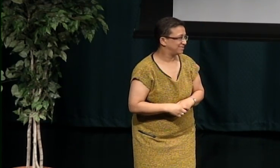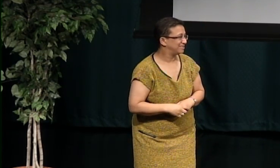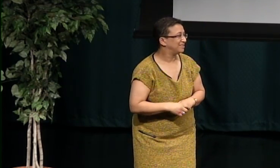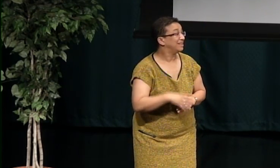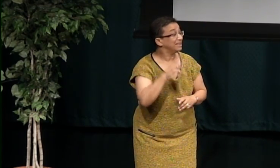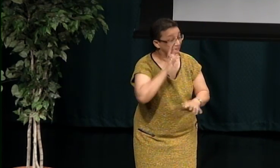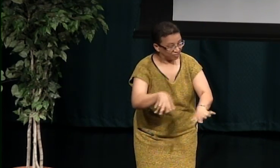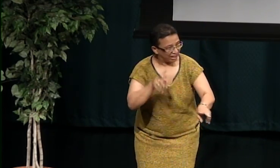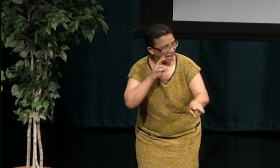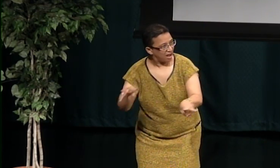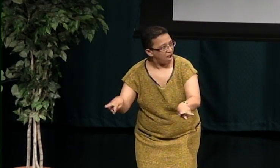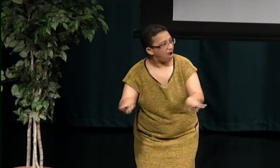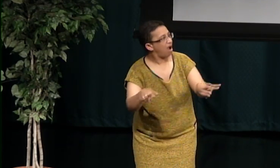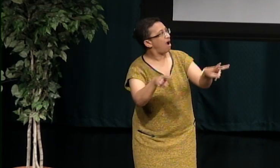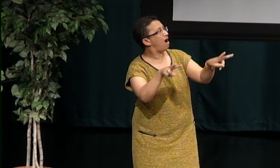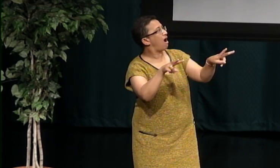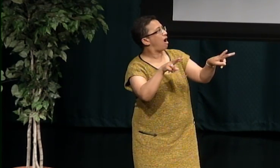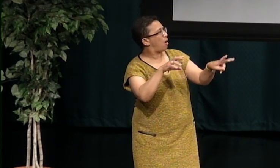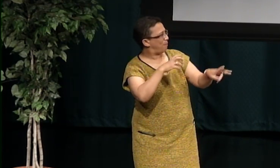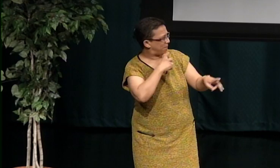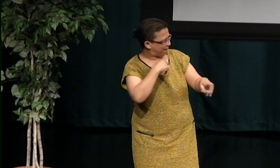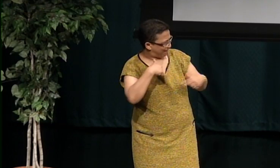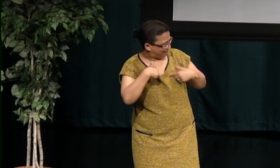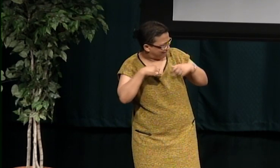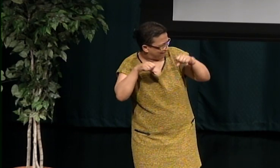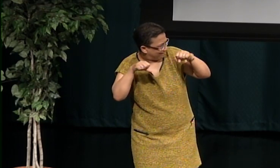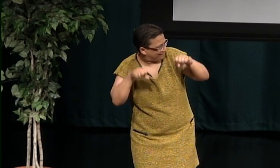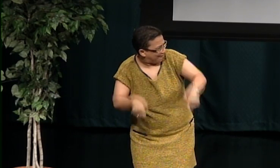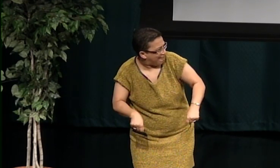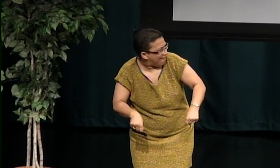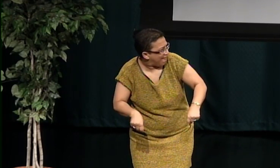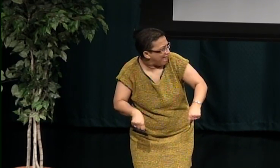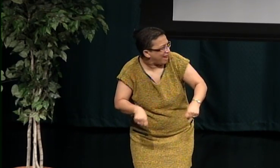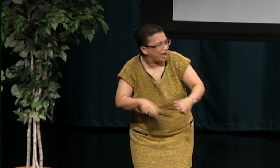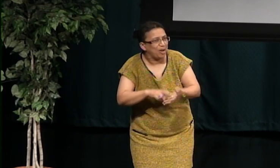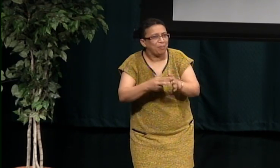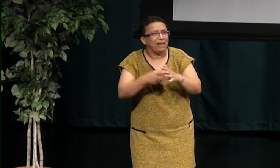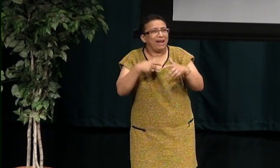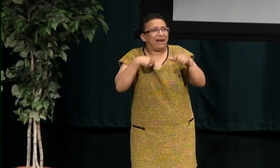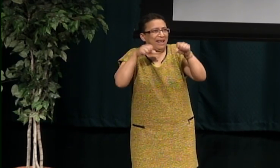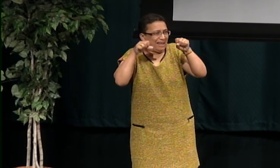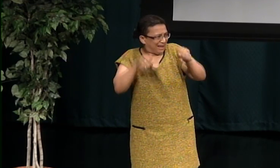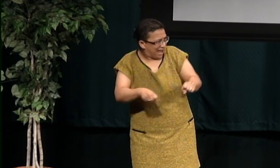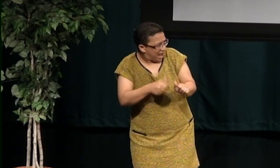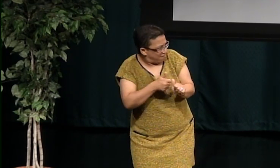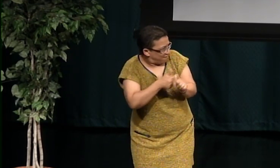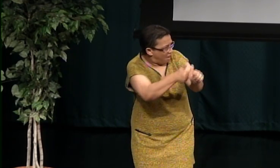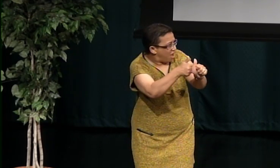A lot of our children have never seen educated deaf adults. They need to see you. They need to see me.